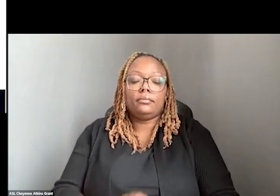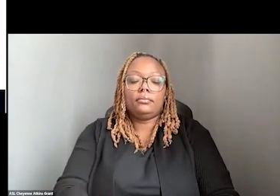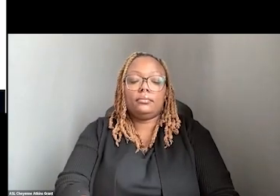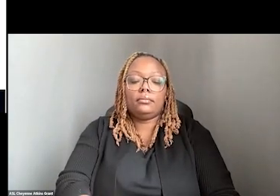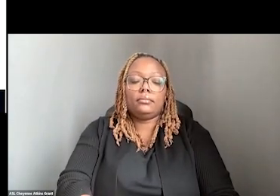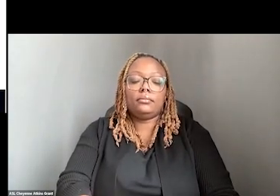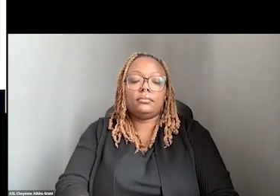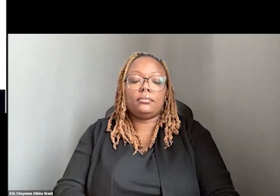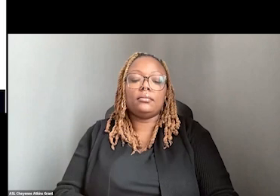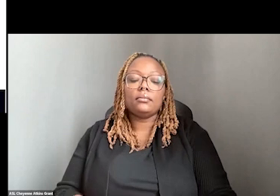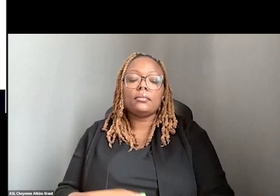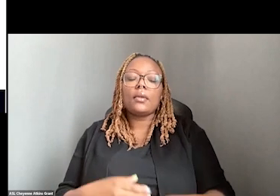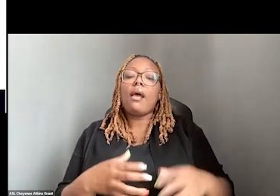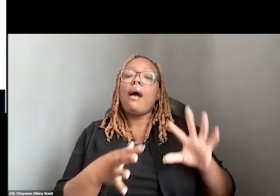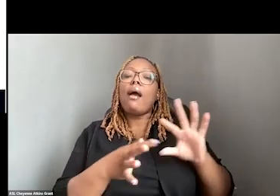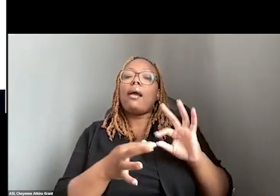I mentioned previously the FastLane decommissioning site.